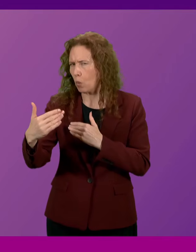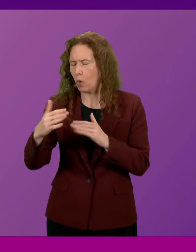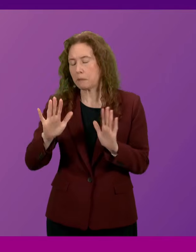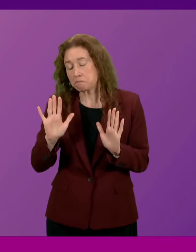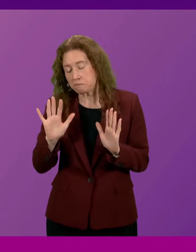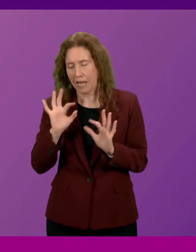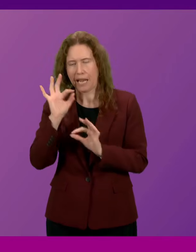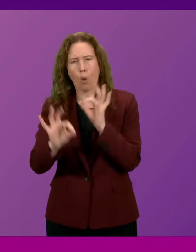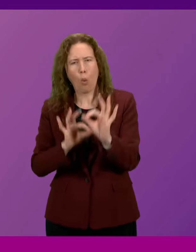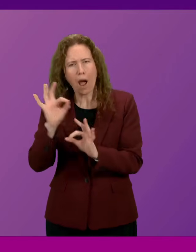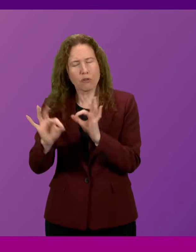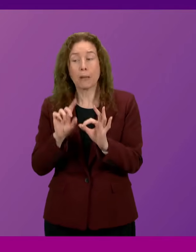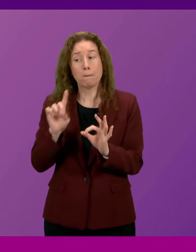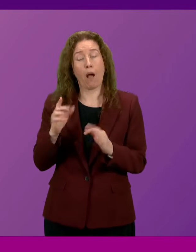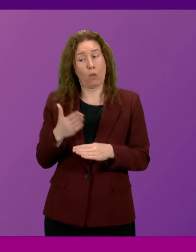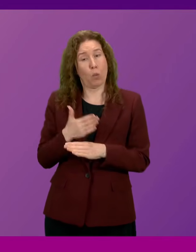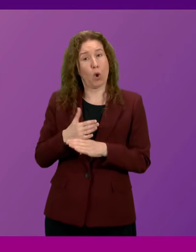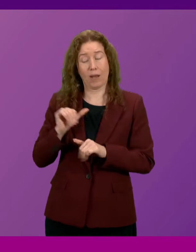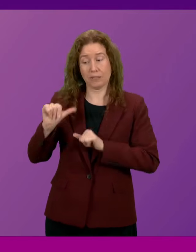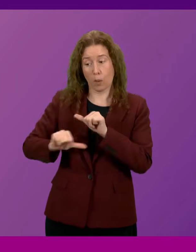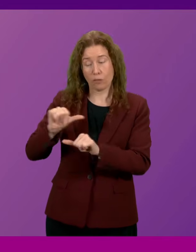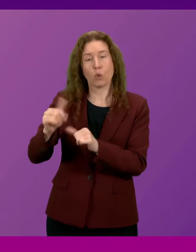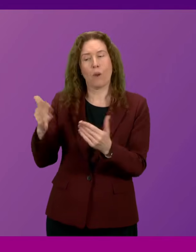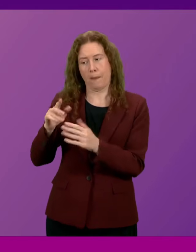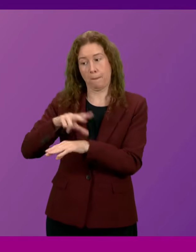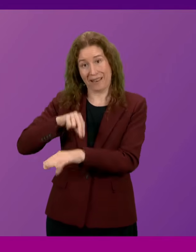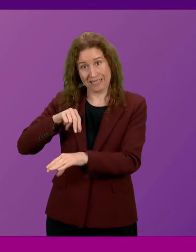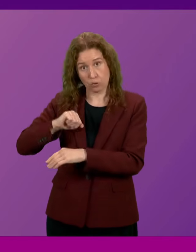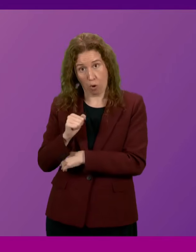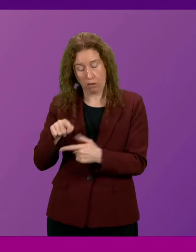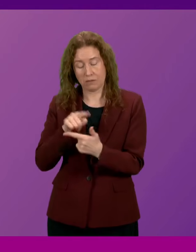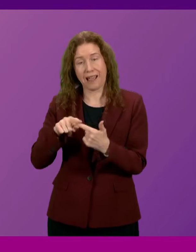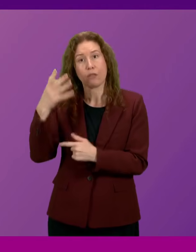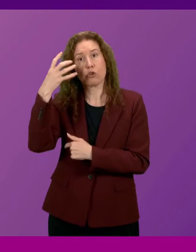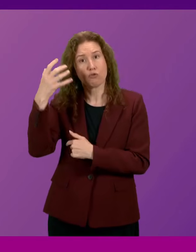but work is under way in Police Scotland and the Crown Office to advise ministers